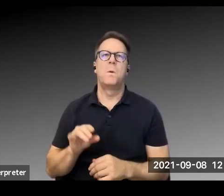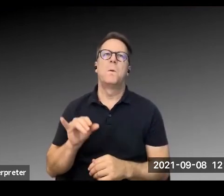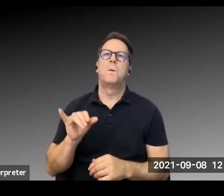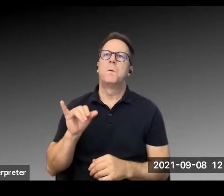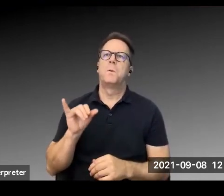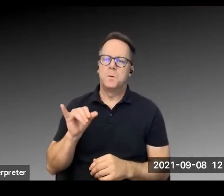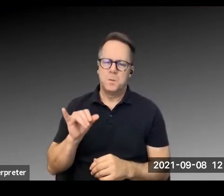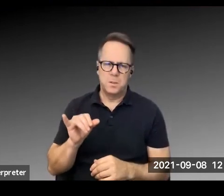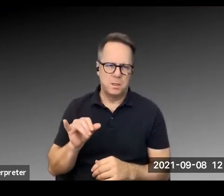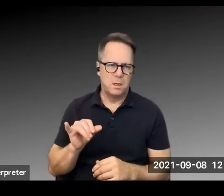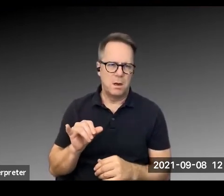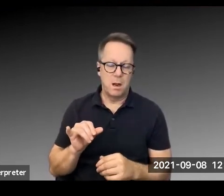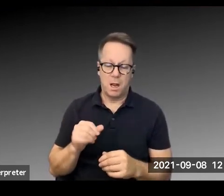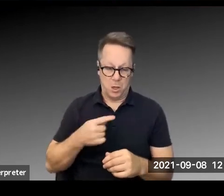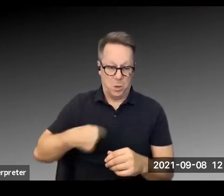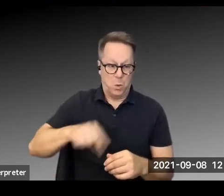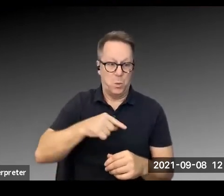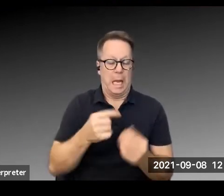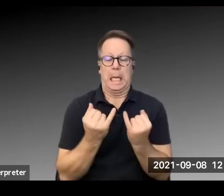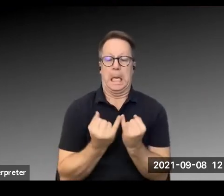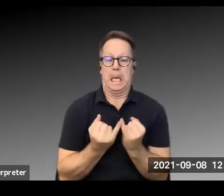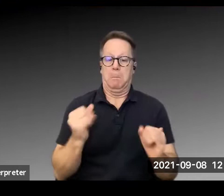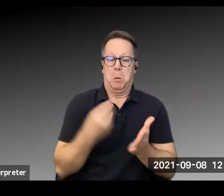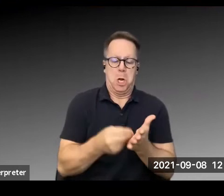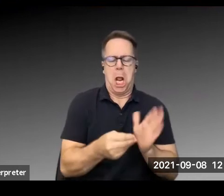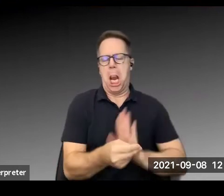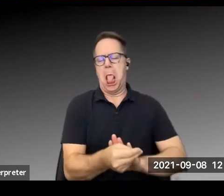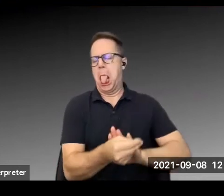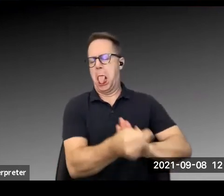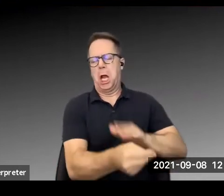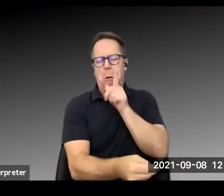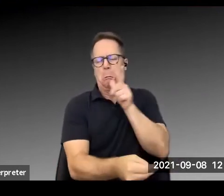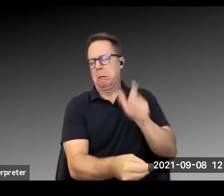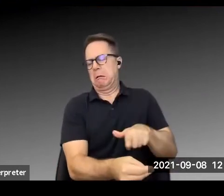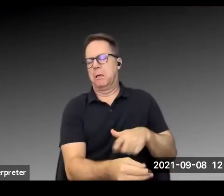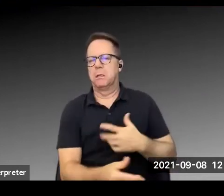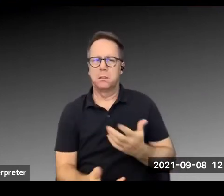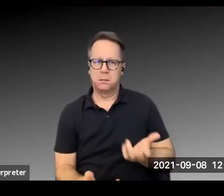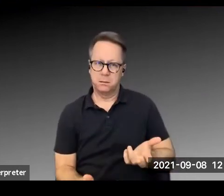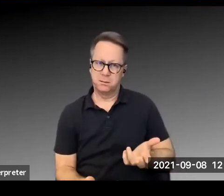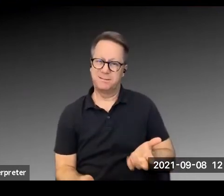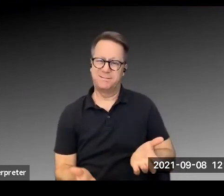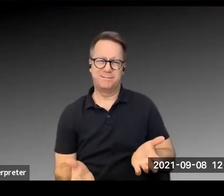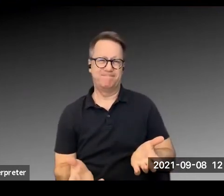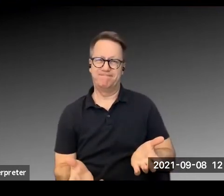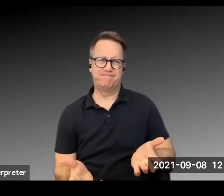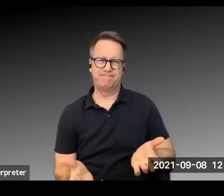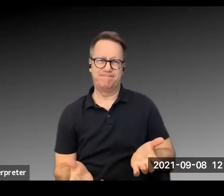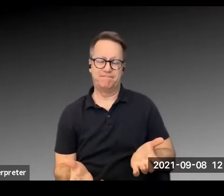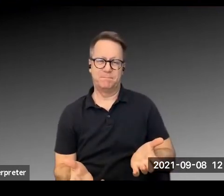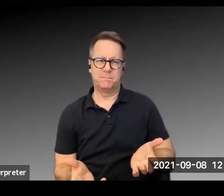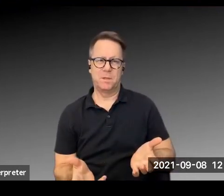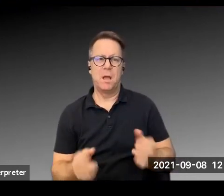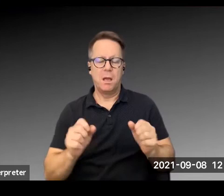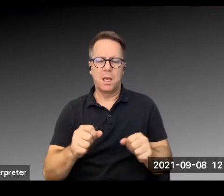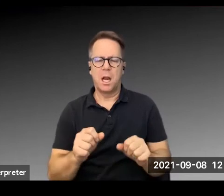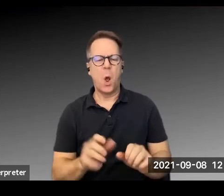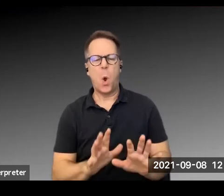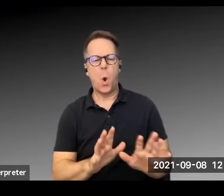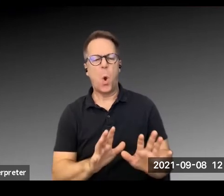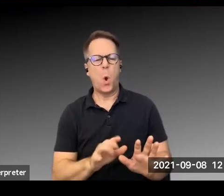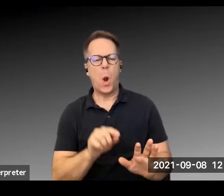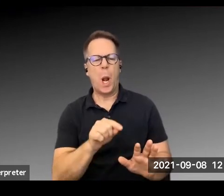None of us can imagine that we can for very long. Put at bay. All of the market logics that drive the development of technology.